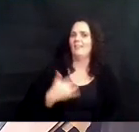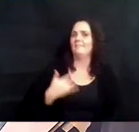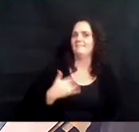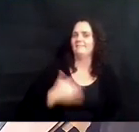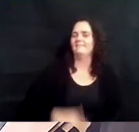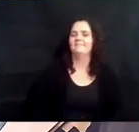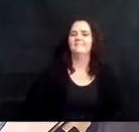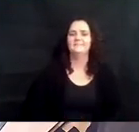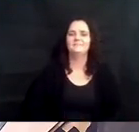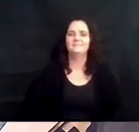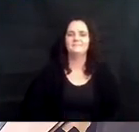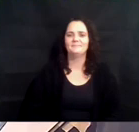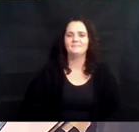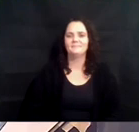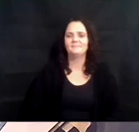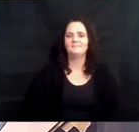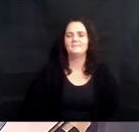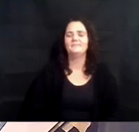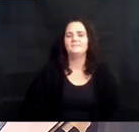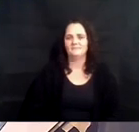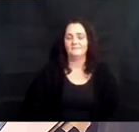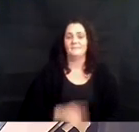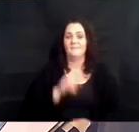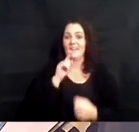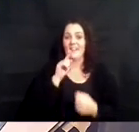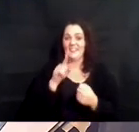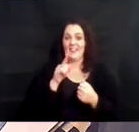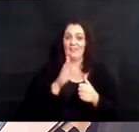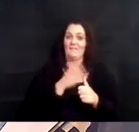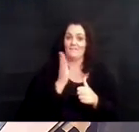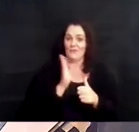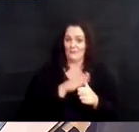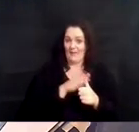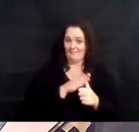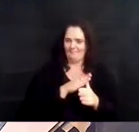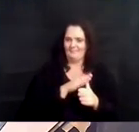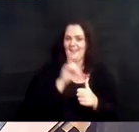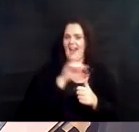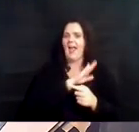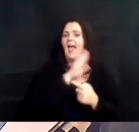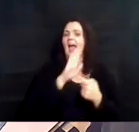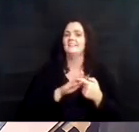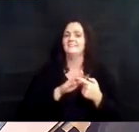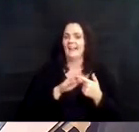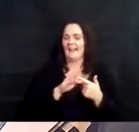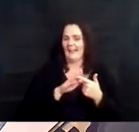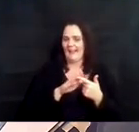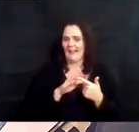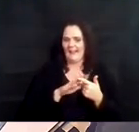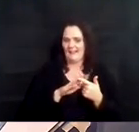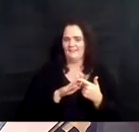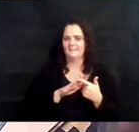Alright, so that's the first type of drawing that I want to show you. I now want to move on to the second one using the Kentridge.